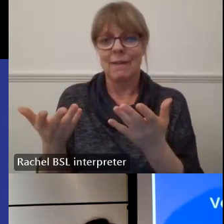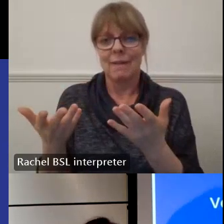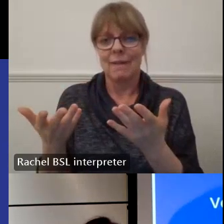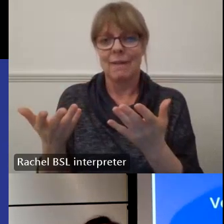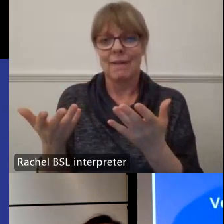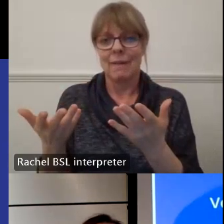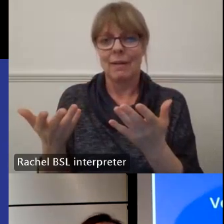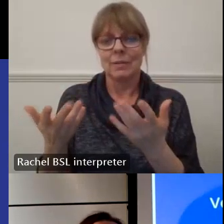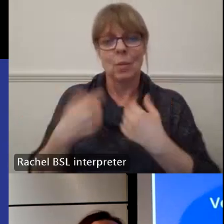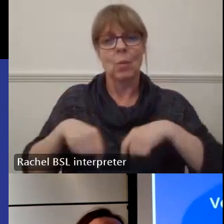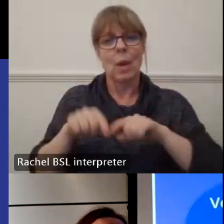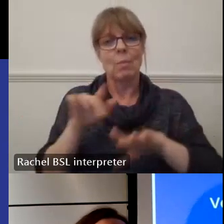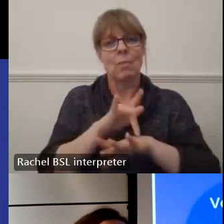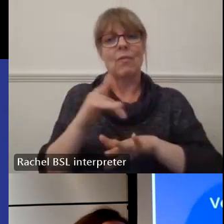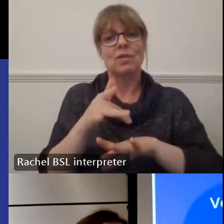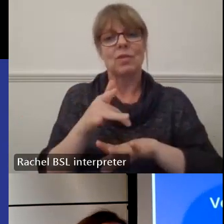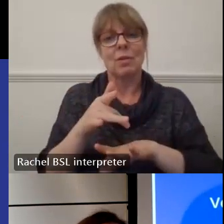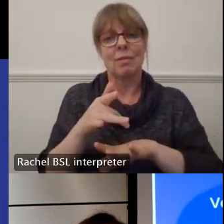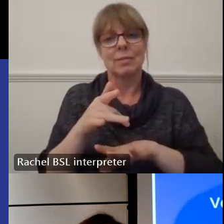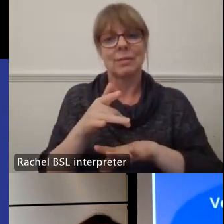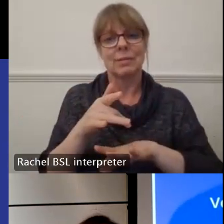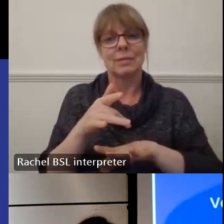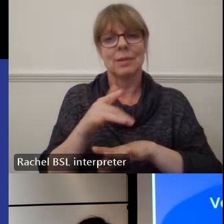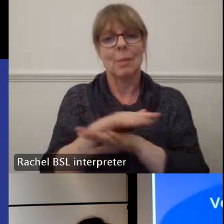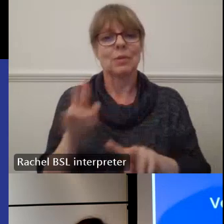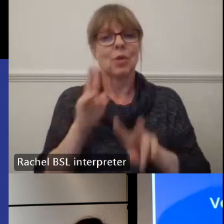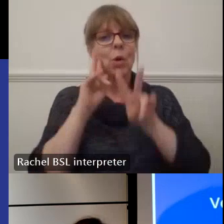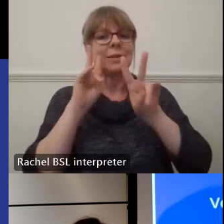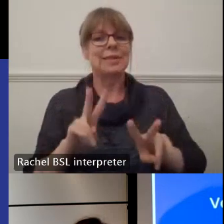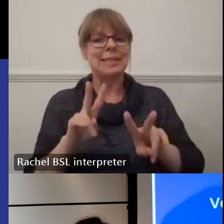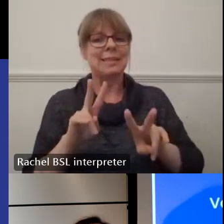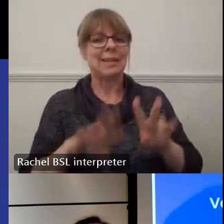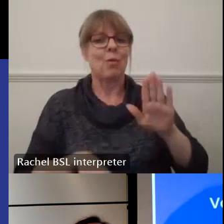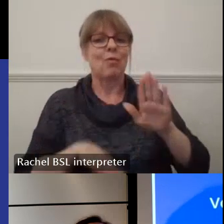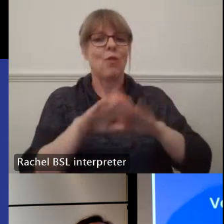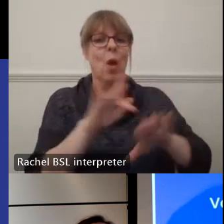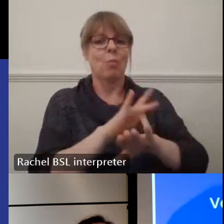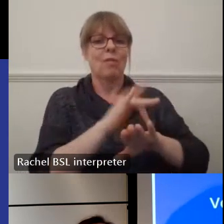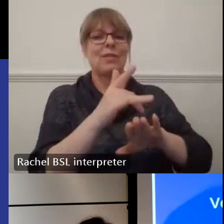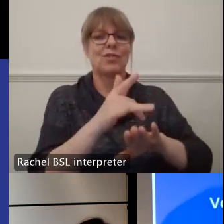but we are not always seen as a profession in its own right, although we know that we are. Within our